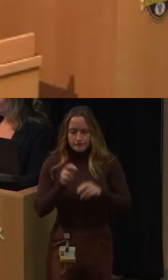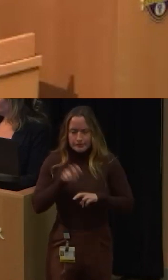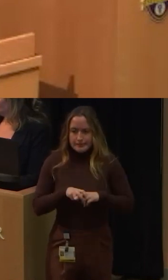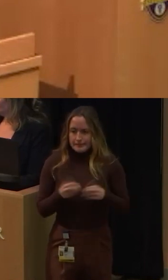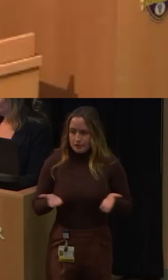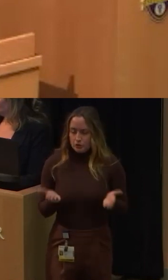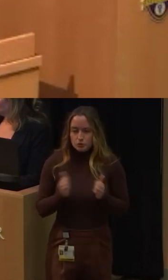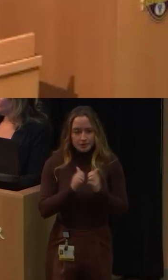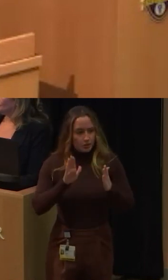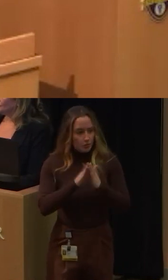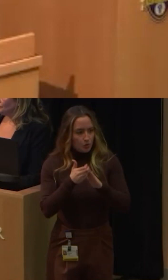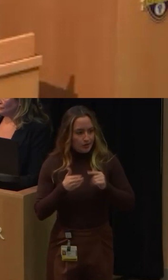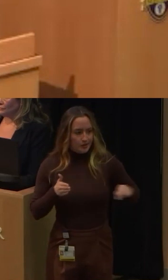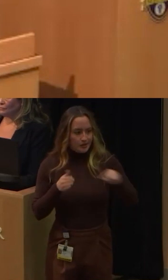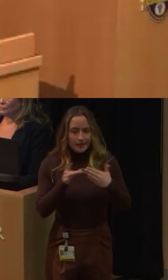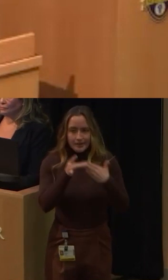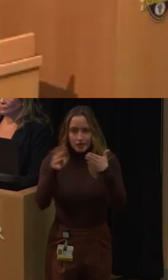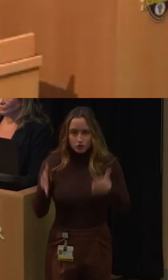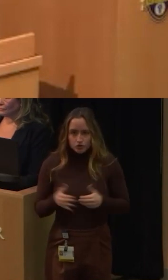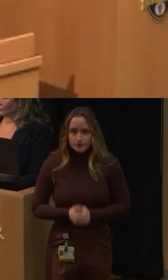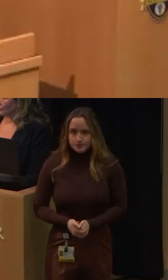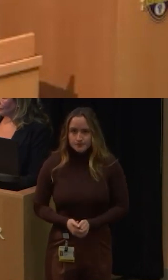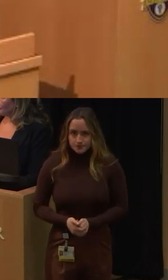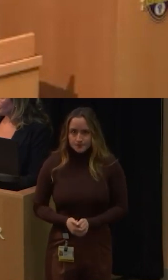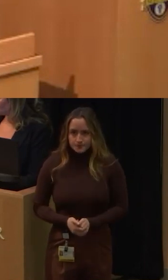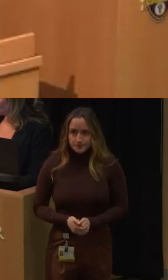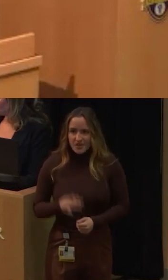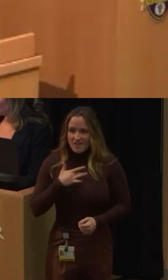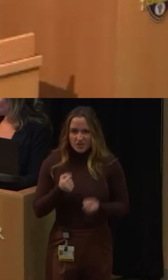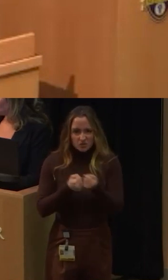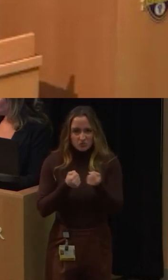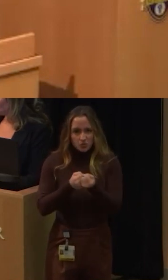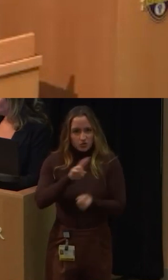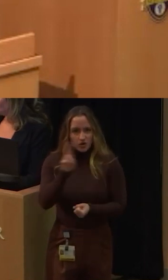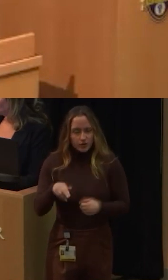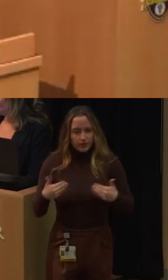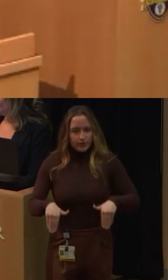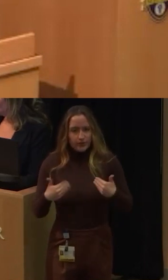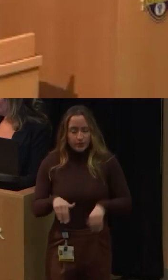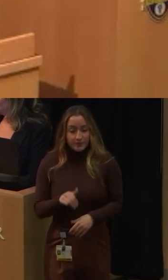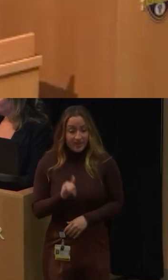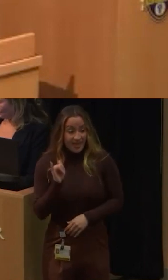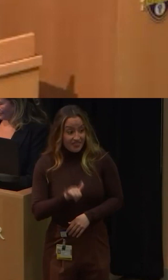for all they bring to Rochester. The question you've asked is a extremely broad one,